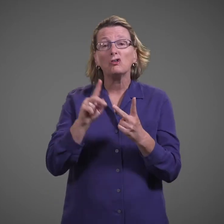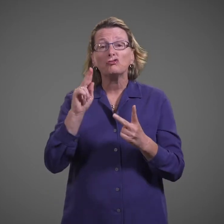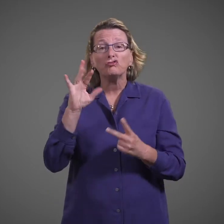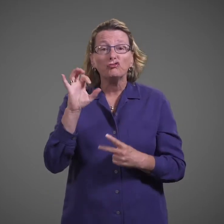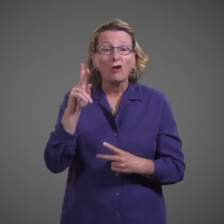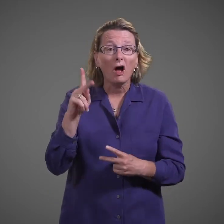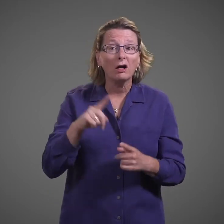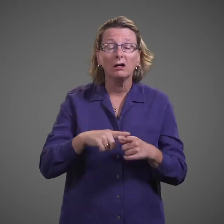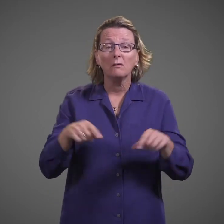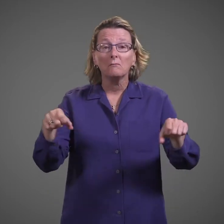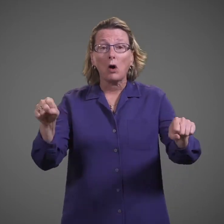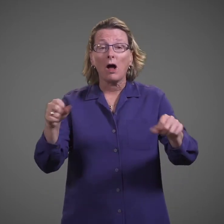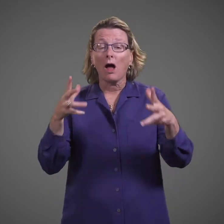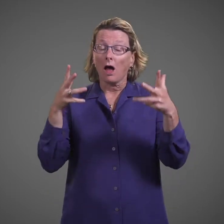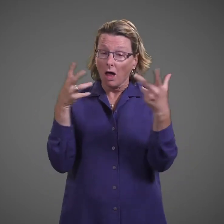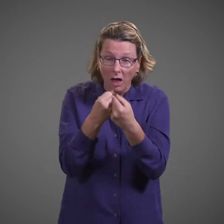How do vehicle accidents occur?